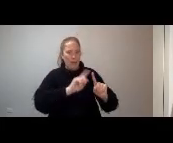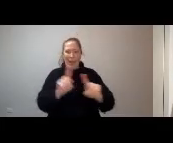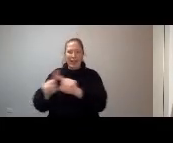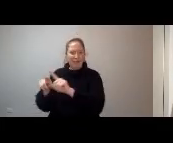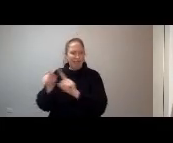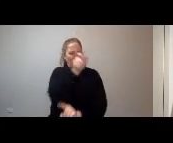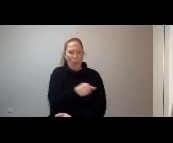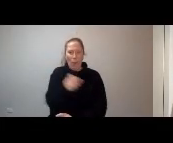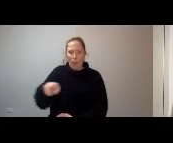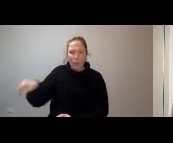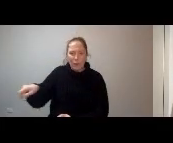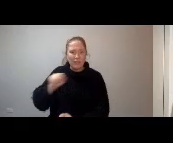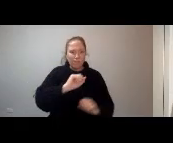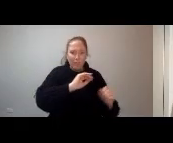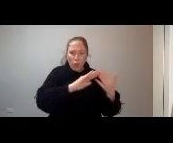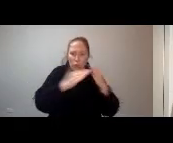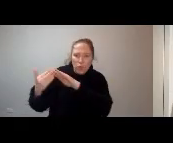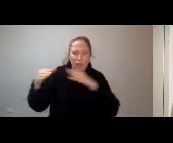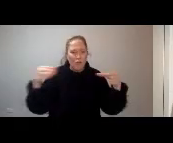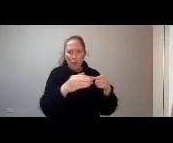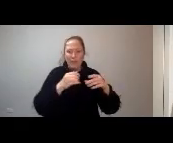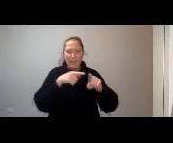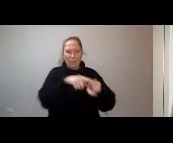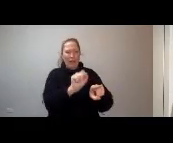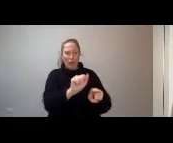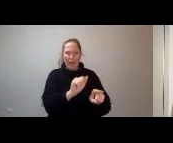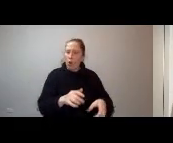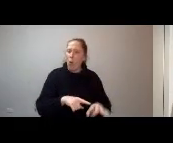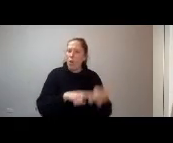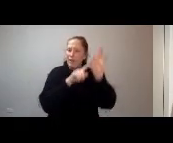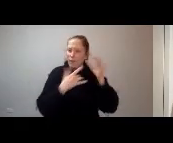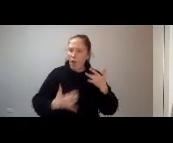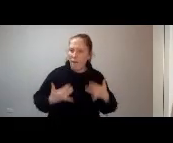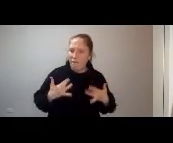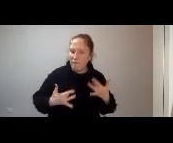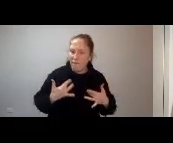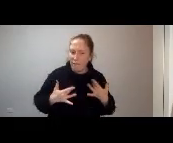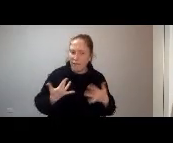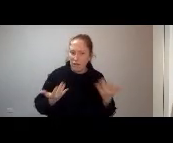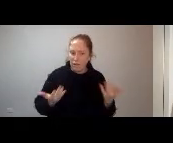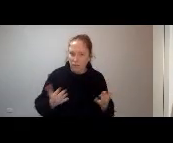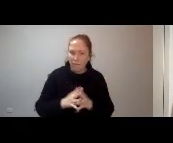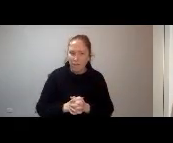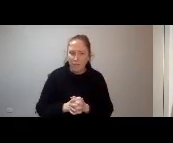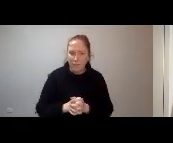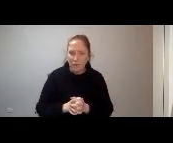And importantly, the concept of quality of life means that it has subjective and objective elements.